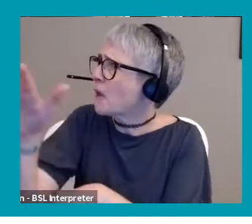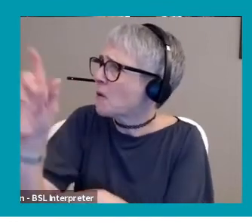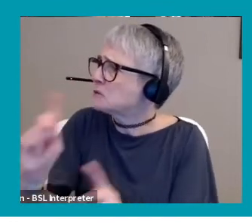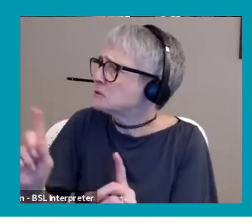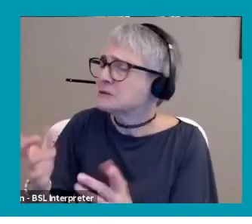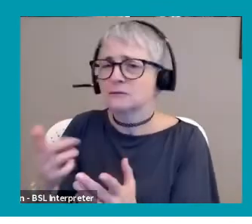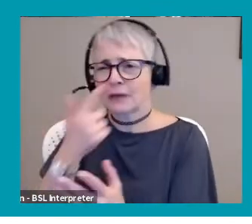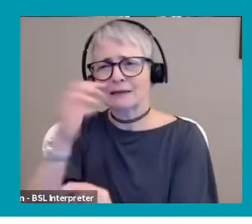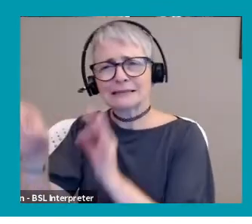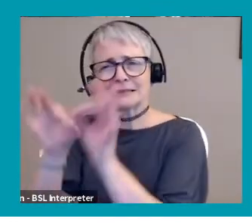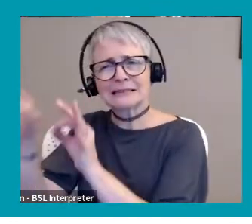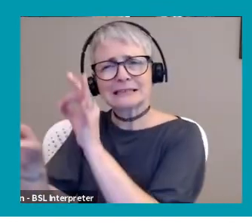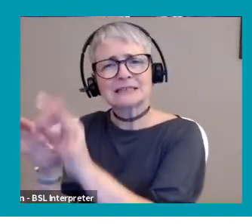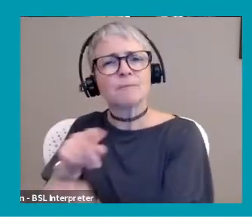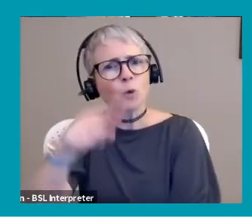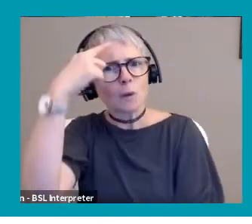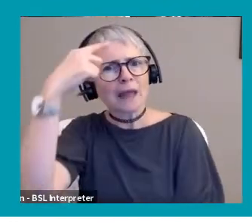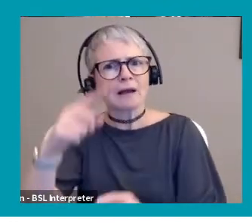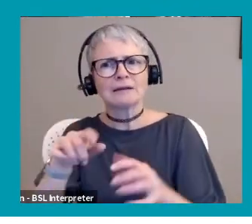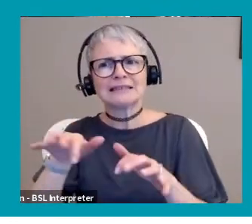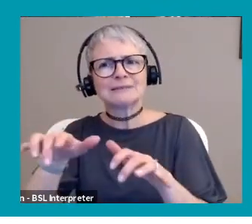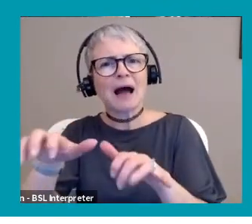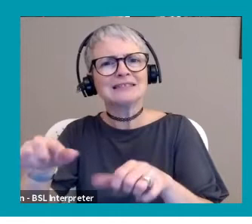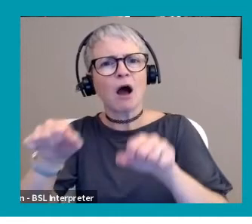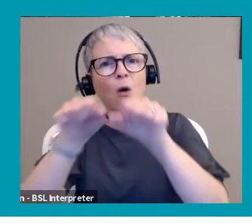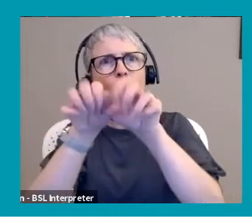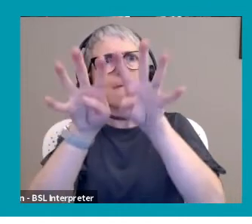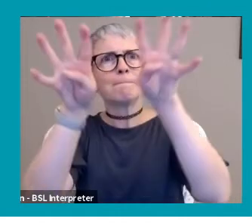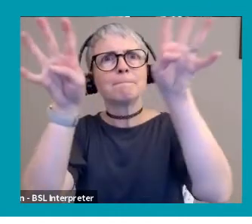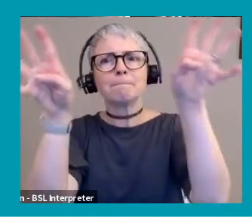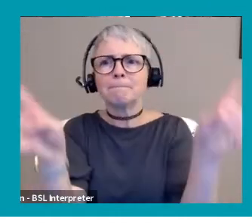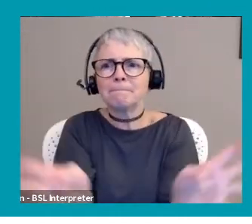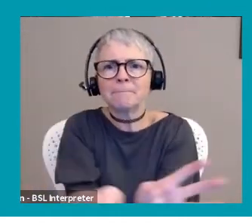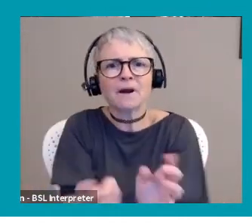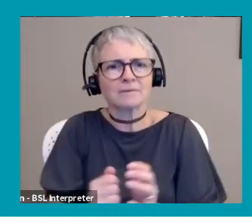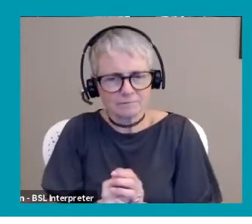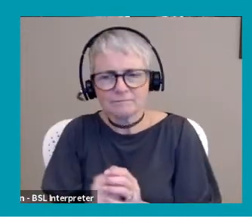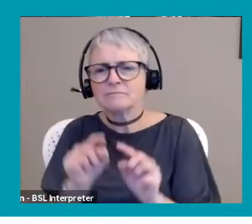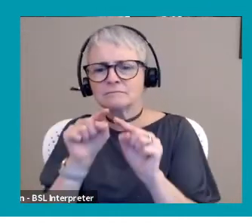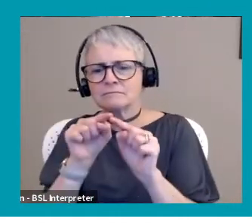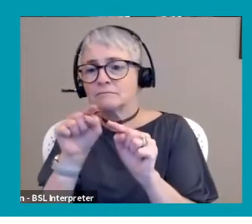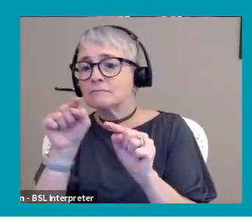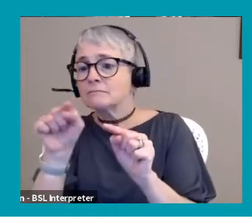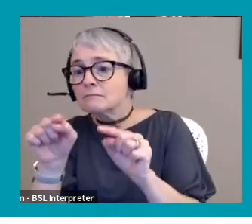spider's web of networks and reaching out to families and friend and work colleagues can make a difference.